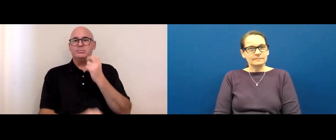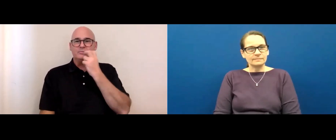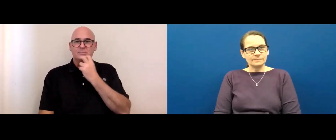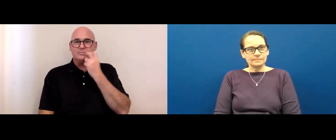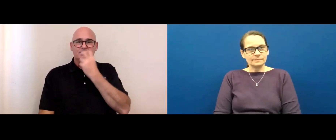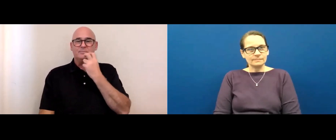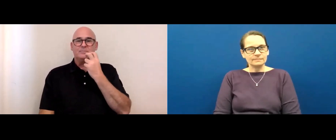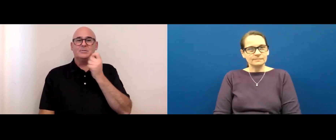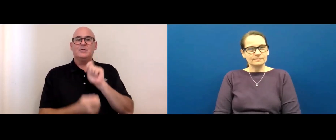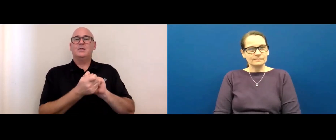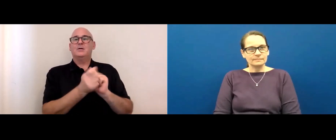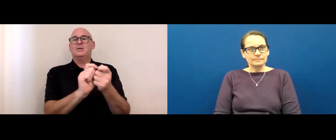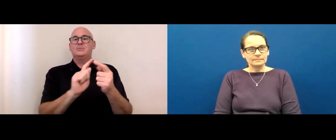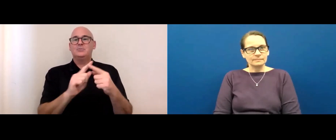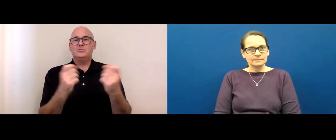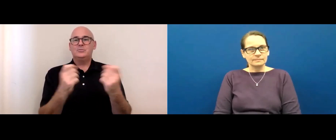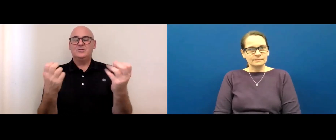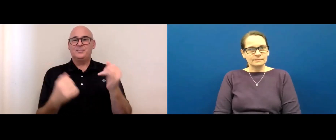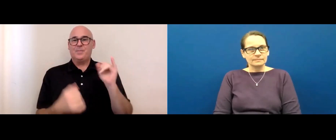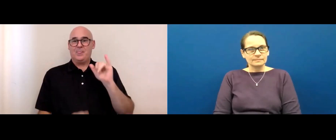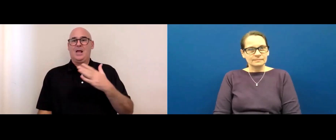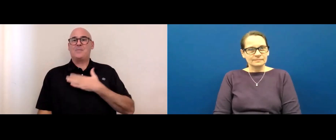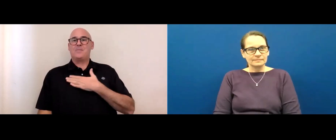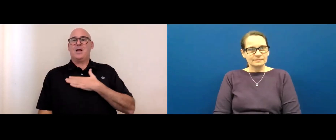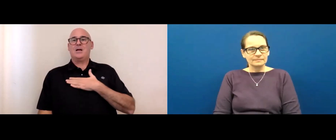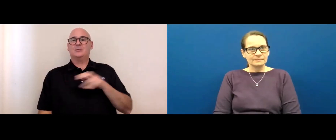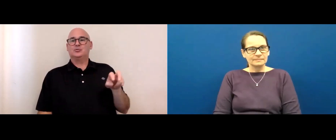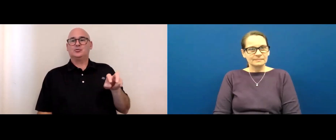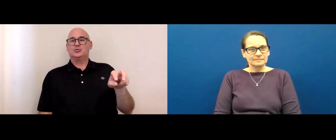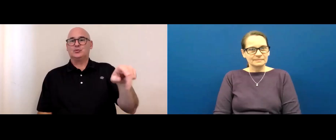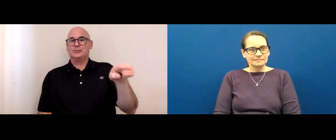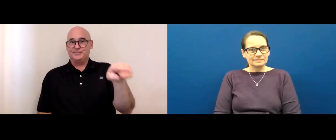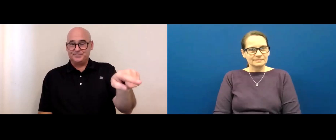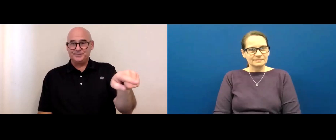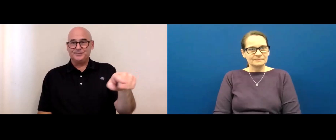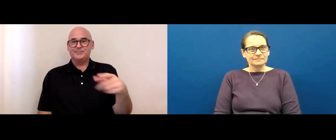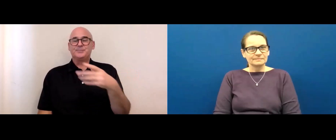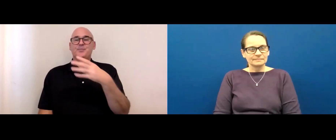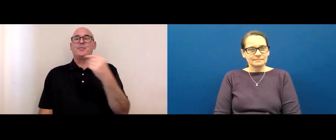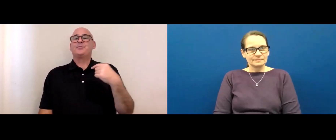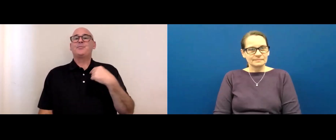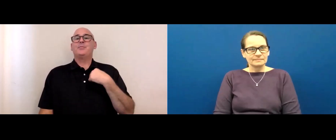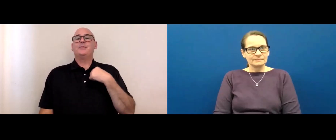beginning it was an oral school that changed over to spine and that's part of my journey